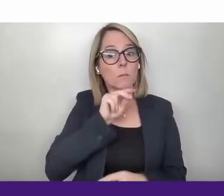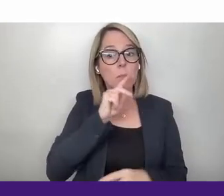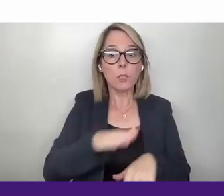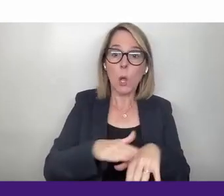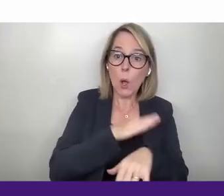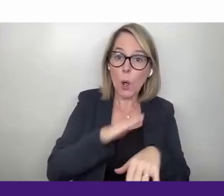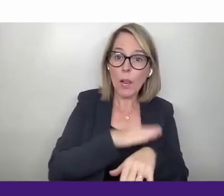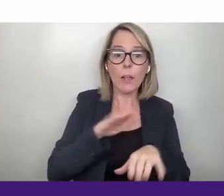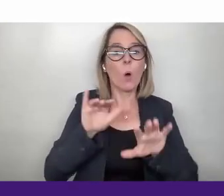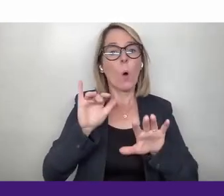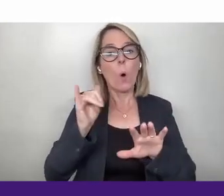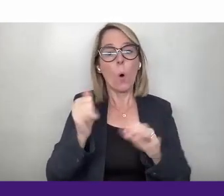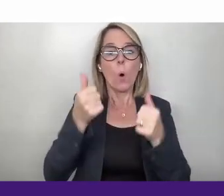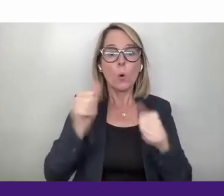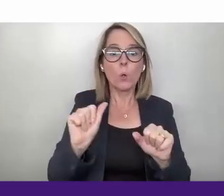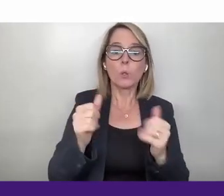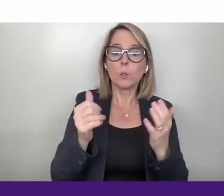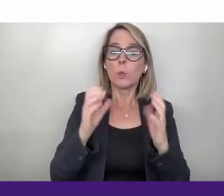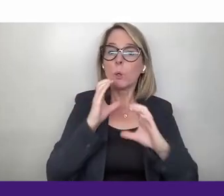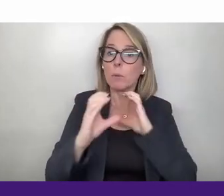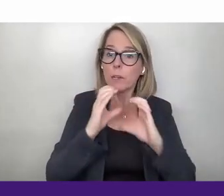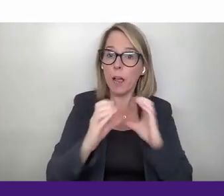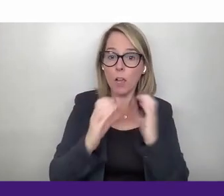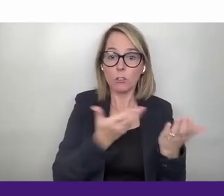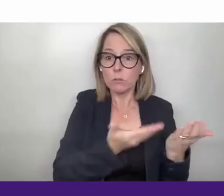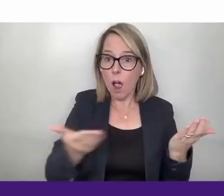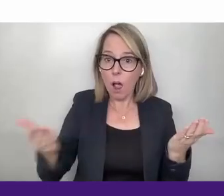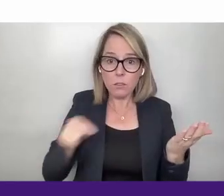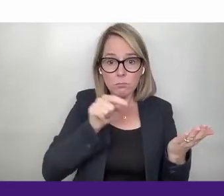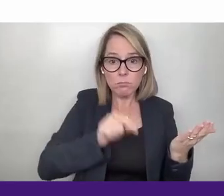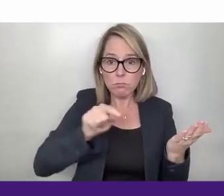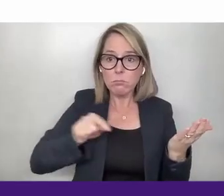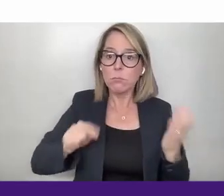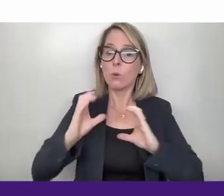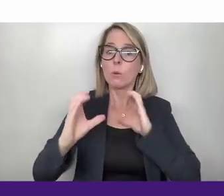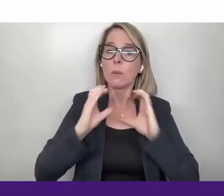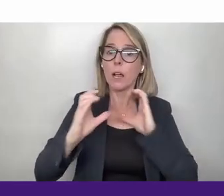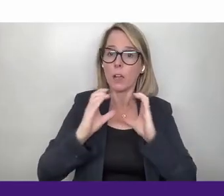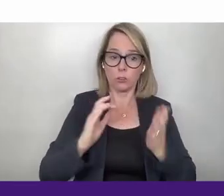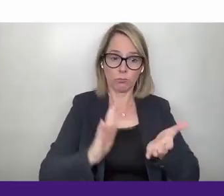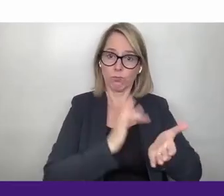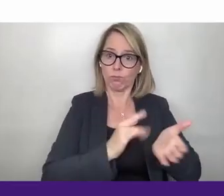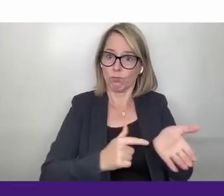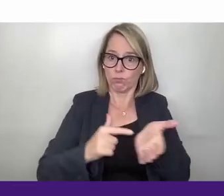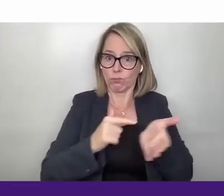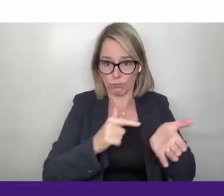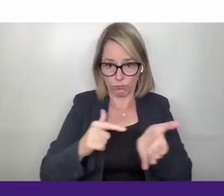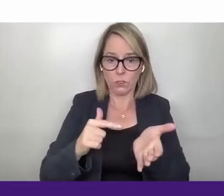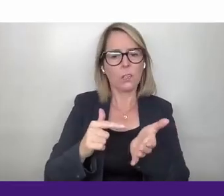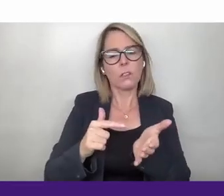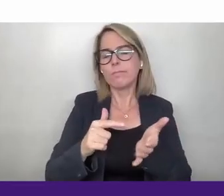communication cards or a communication device. But it also depends on what works best for that